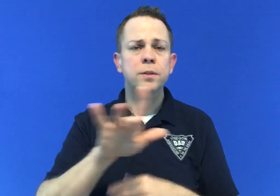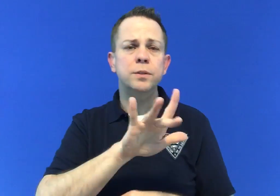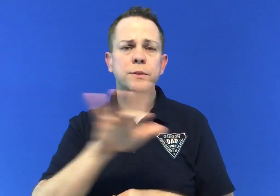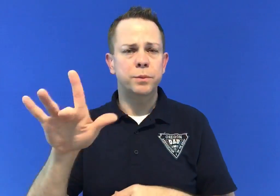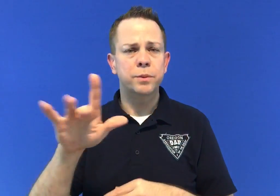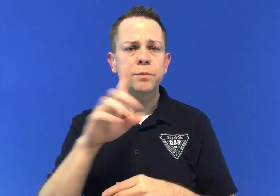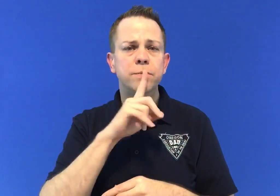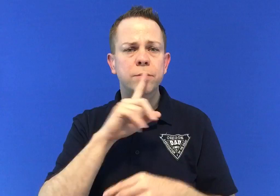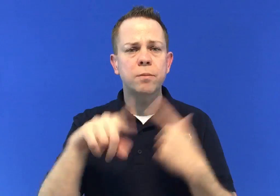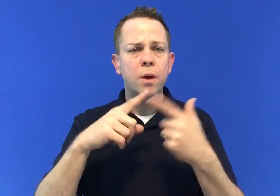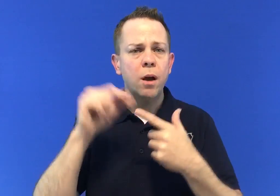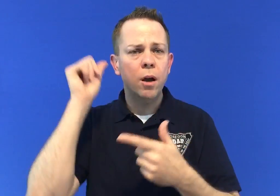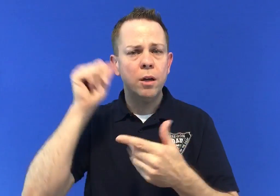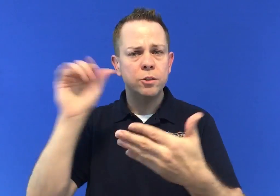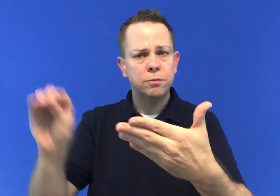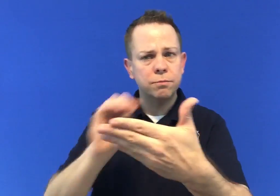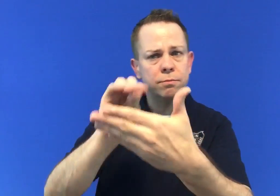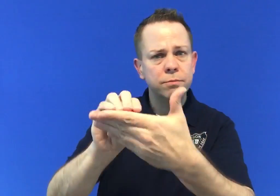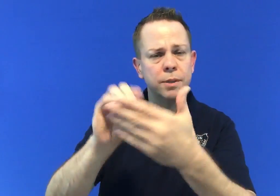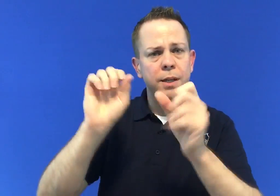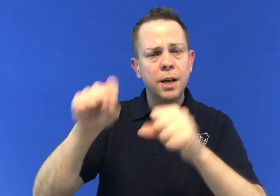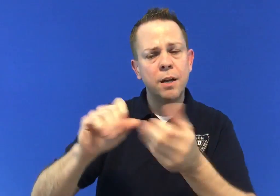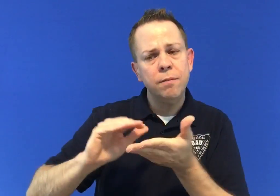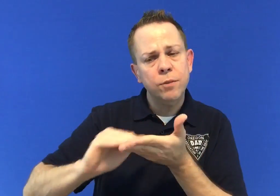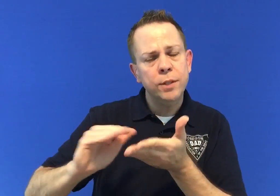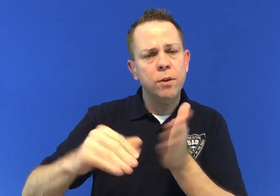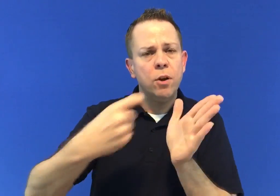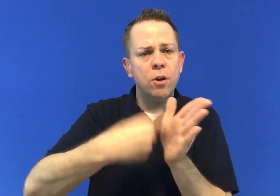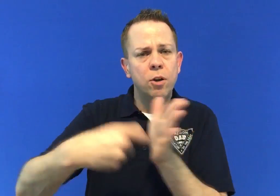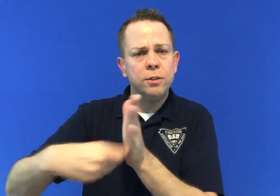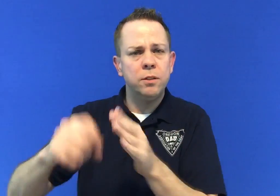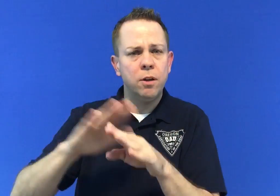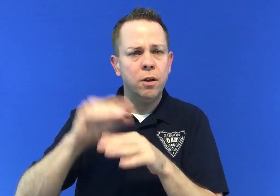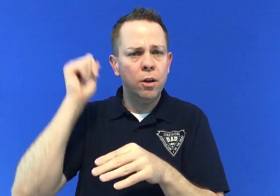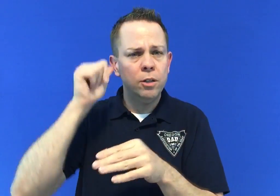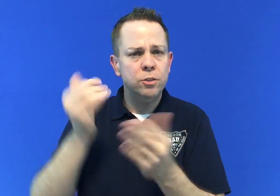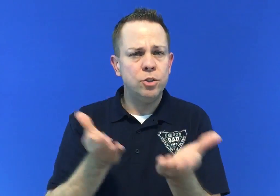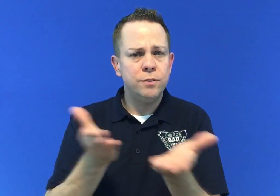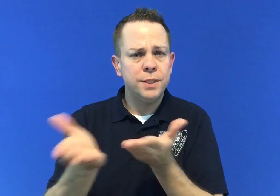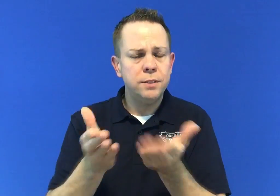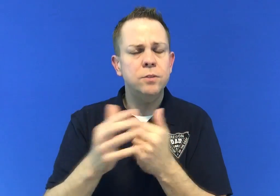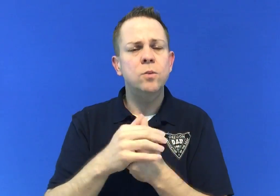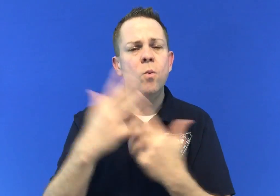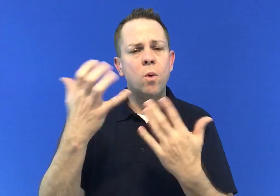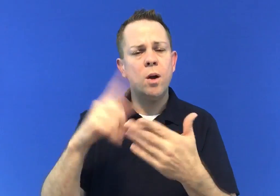does not say anything about audiologists. They want to forgive audiology services.